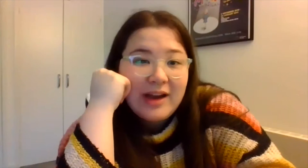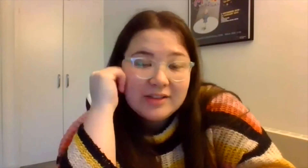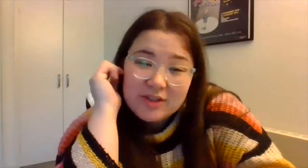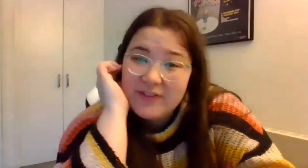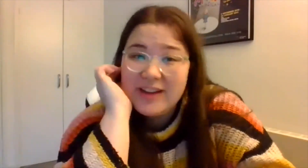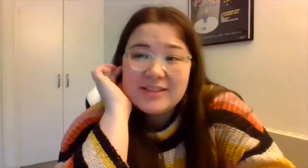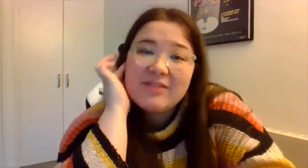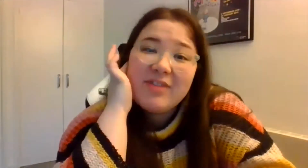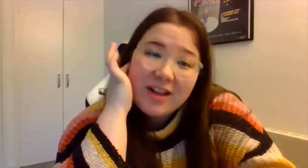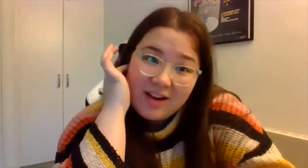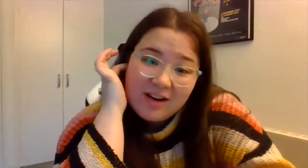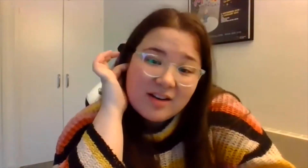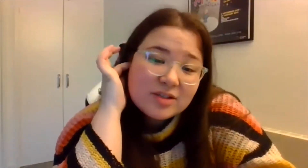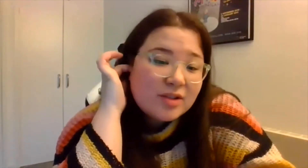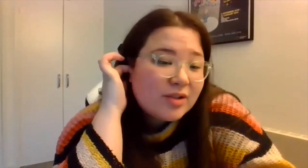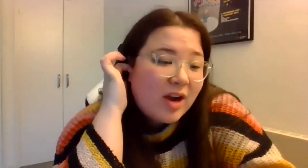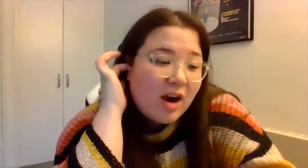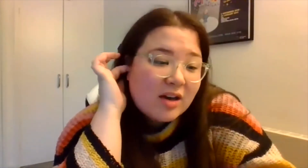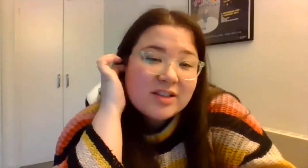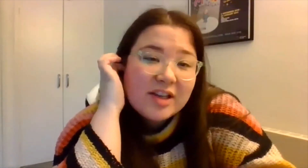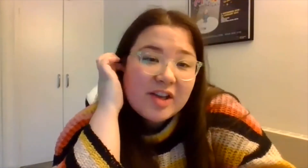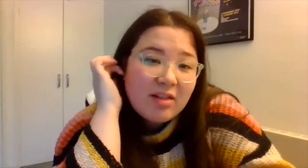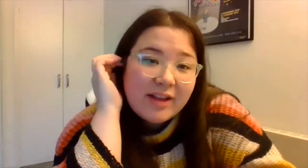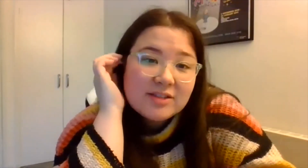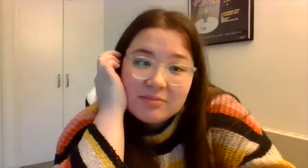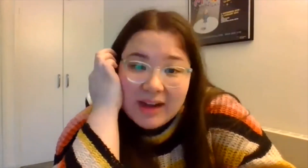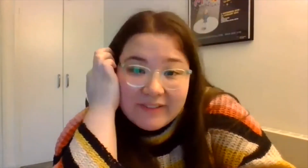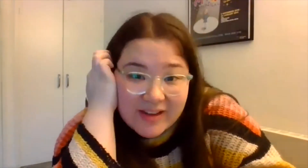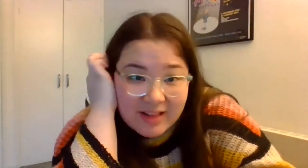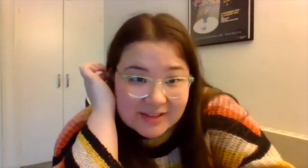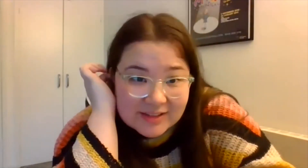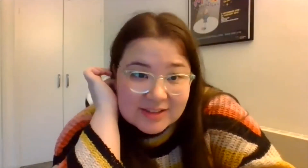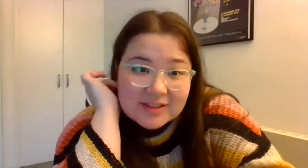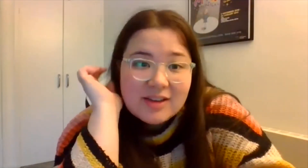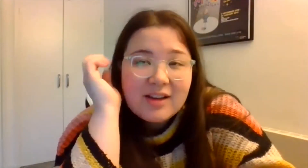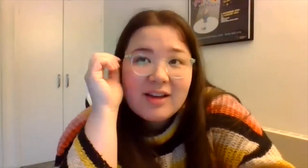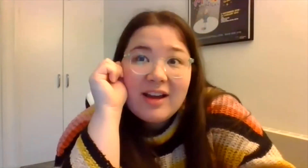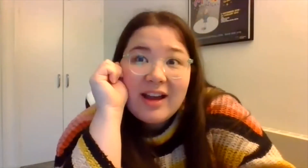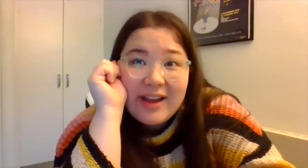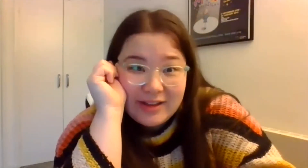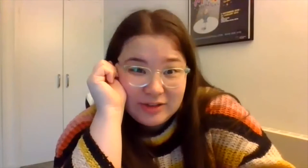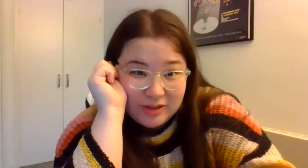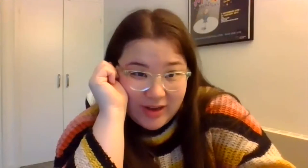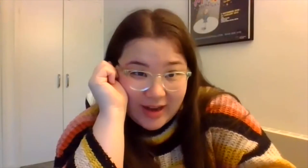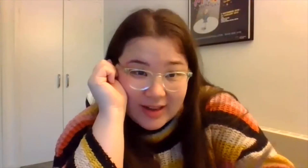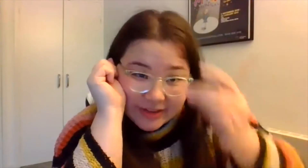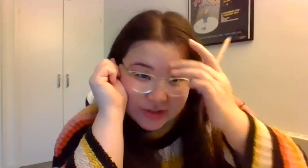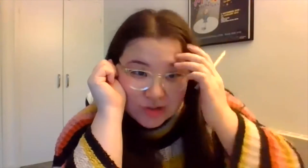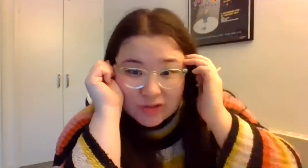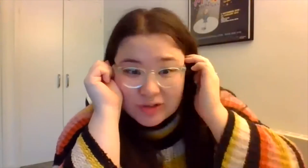I do find it really hard to articulate my feelings into English